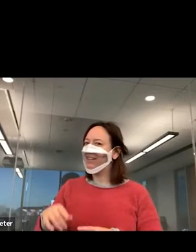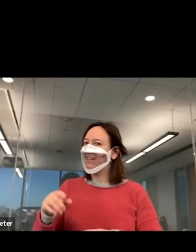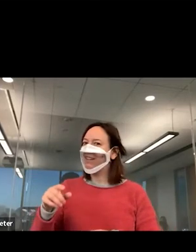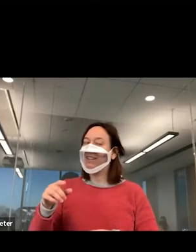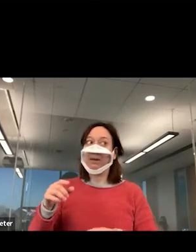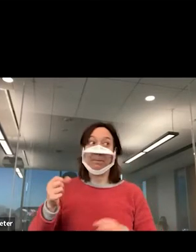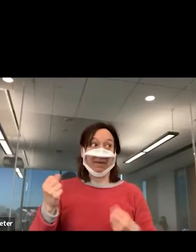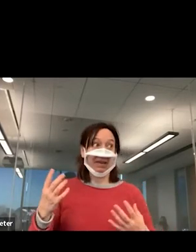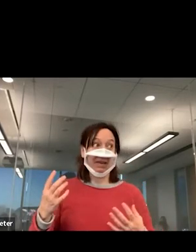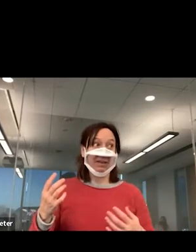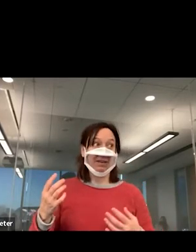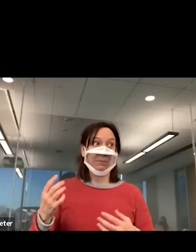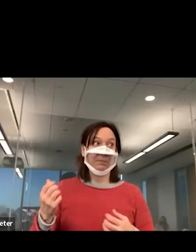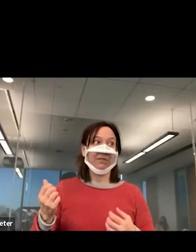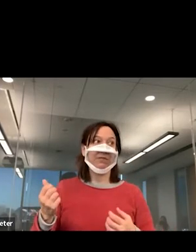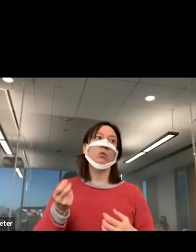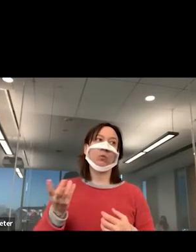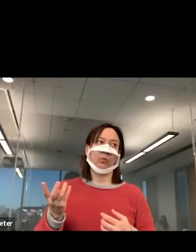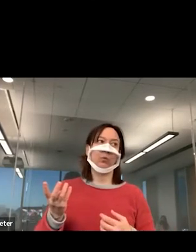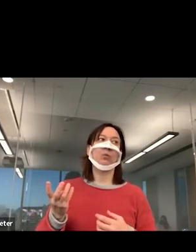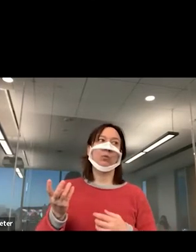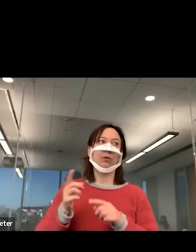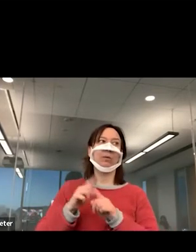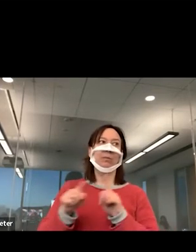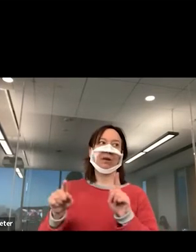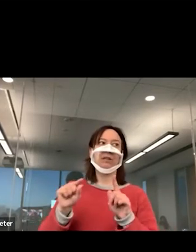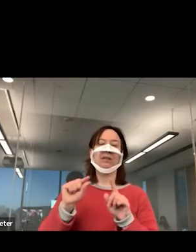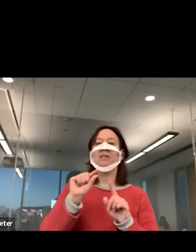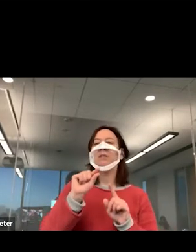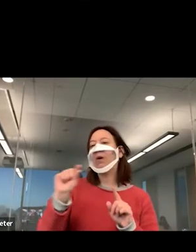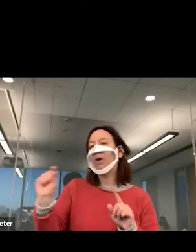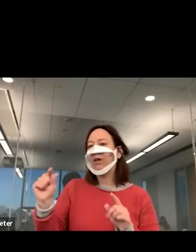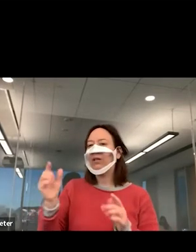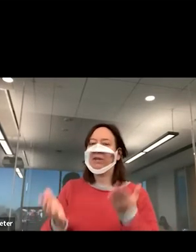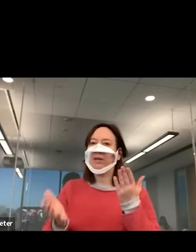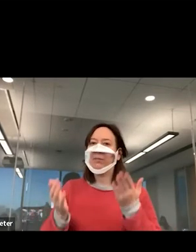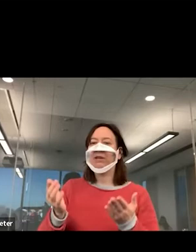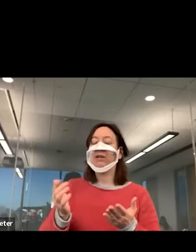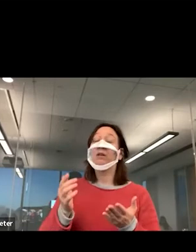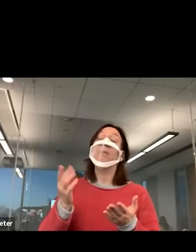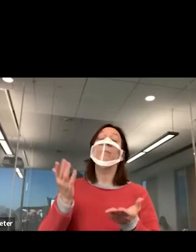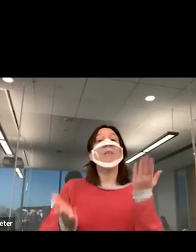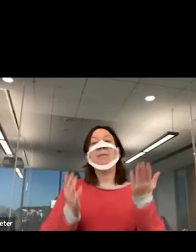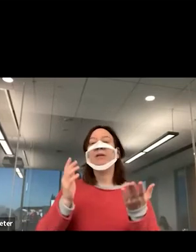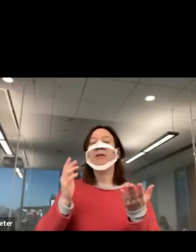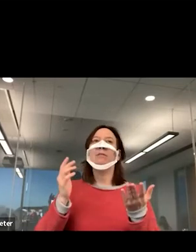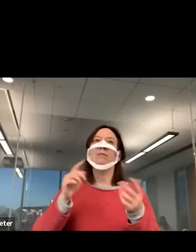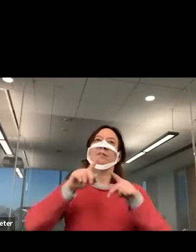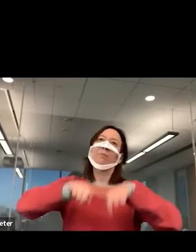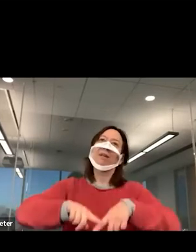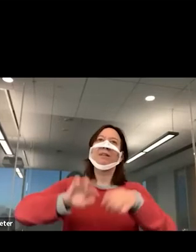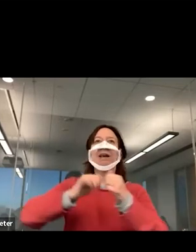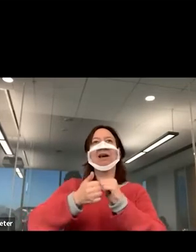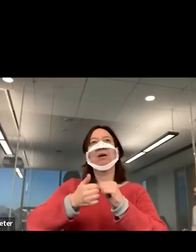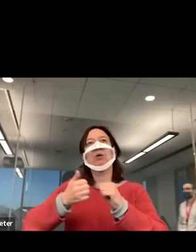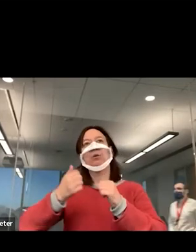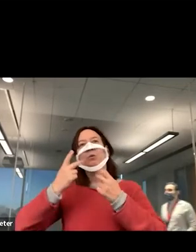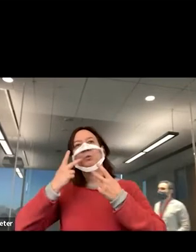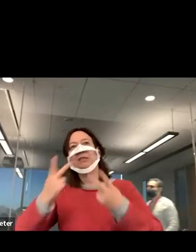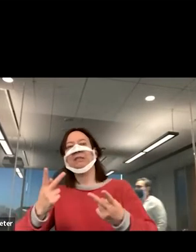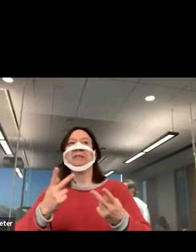you a um my what i think a lot of people consider mine are in a major well one of the most joyous